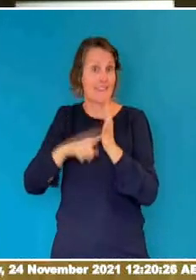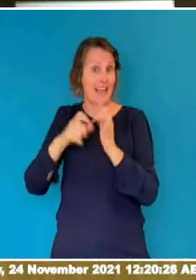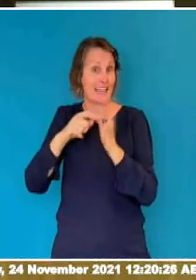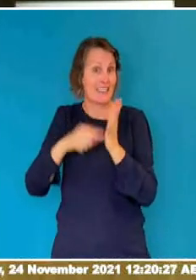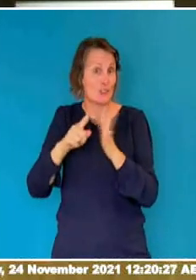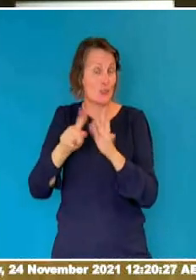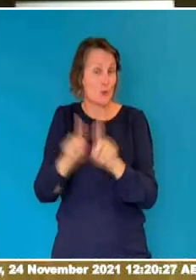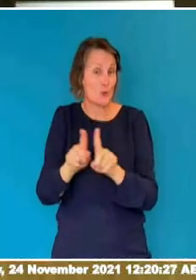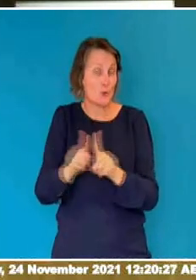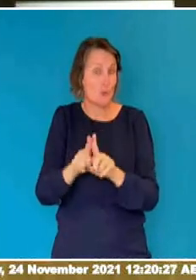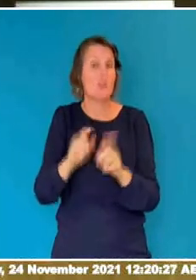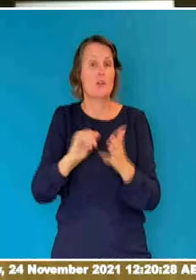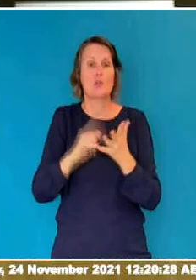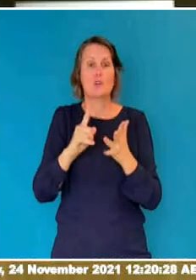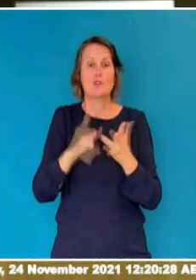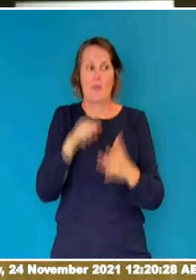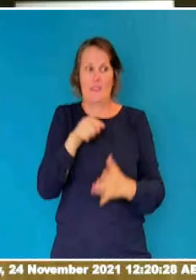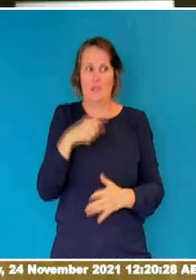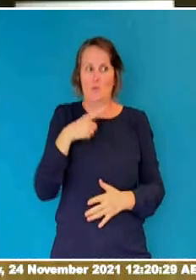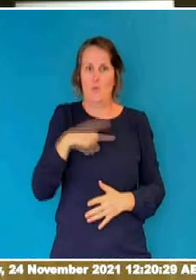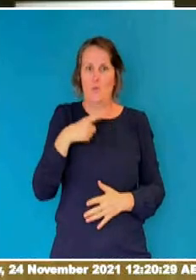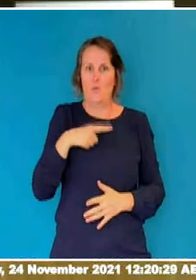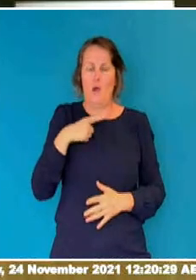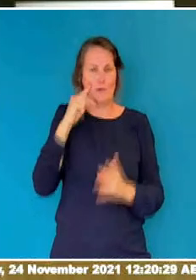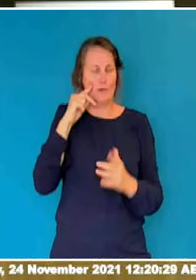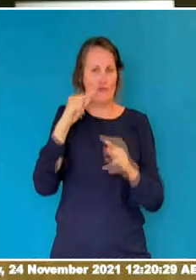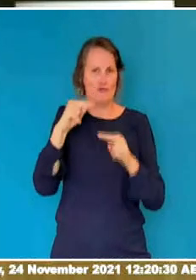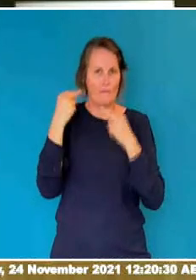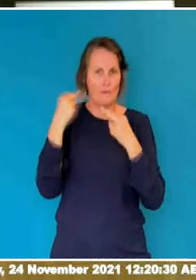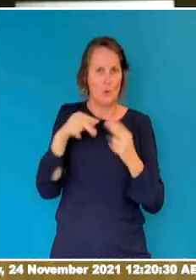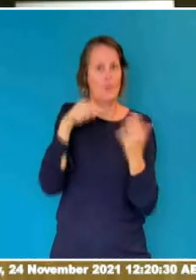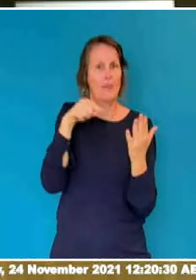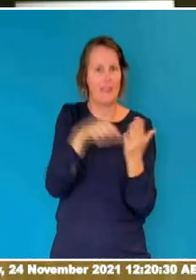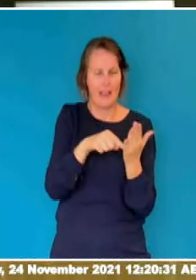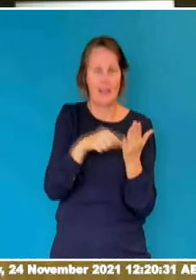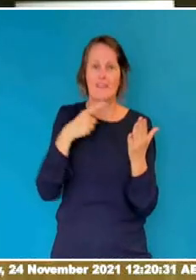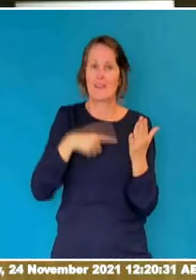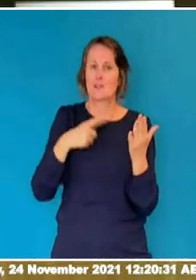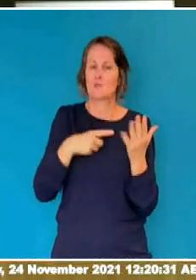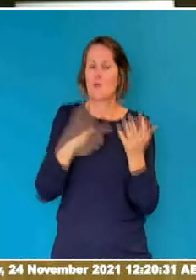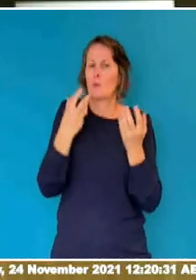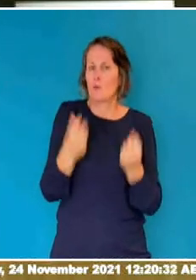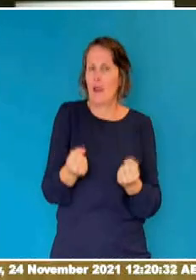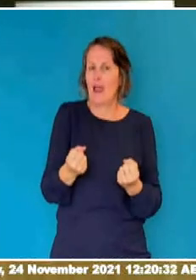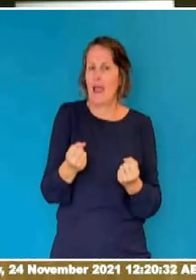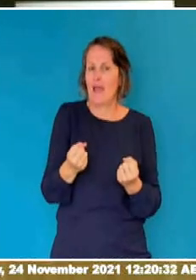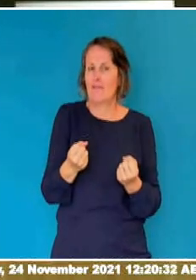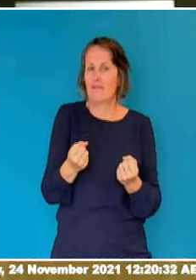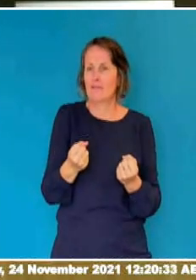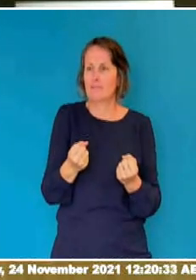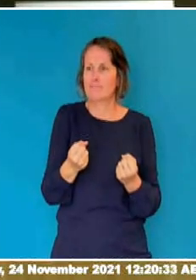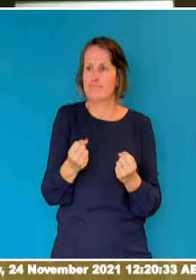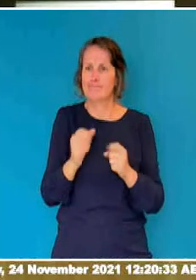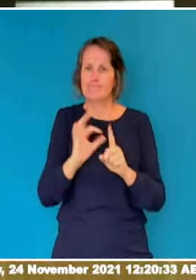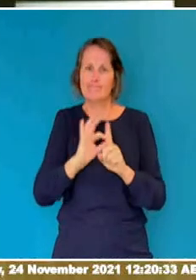So that is one of the reasons why we have aÂ refined our processes further to have